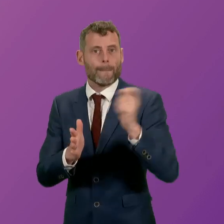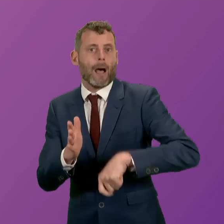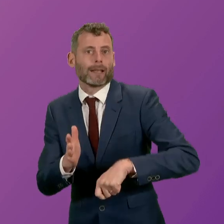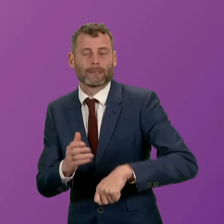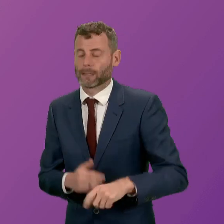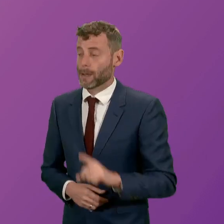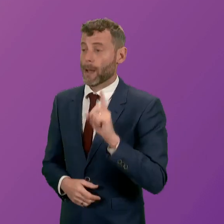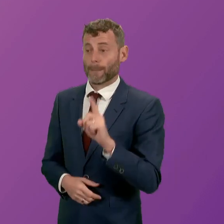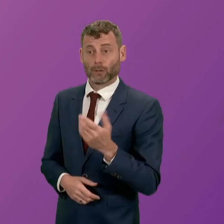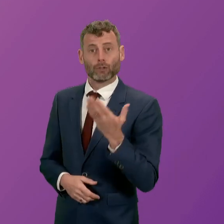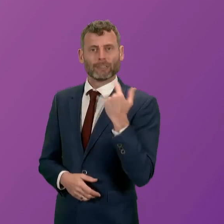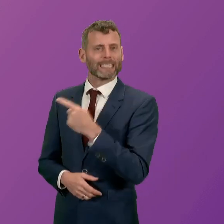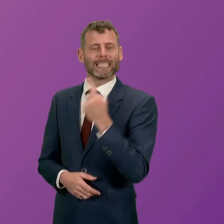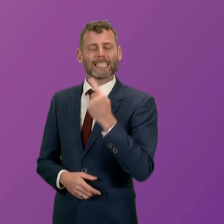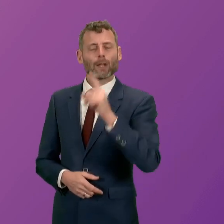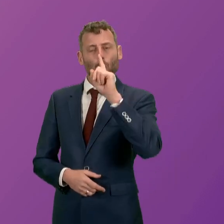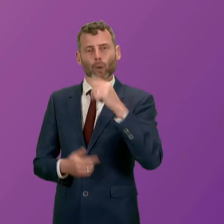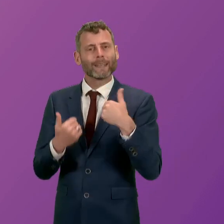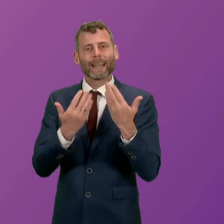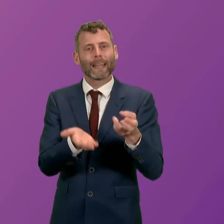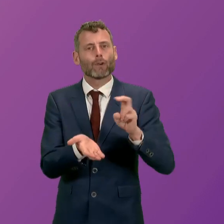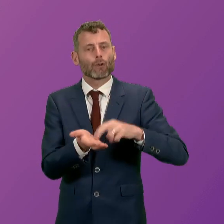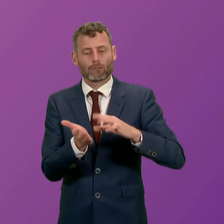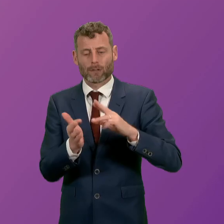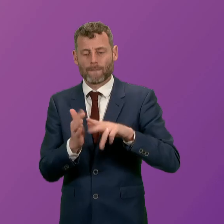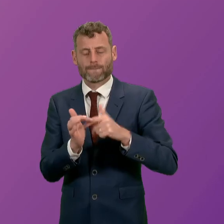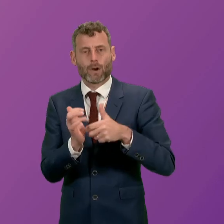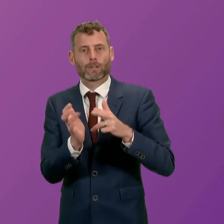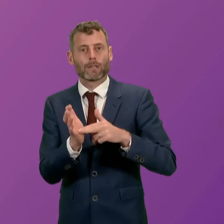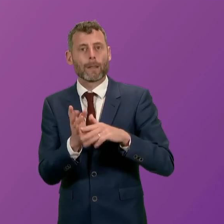opposite argument for why it could not award a contract to Ferguson Marine in Port Glasgow.